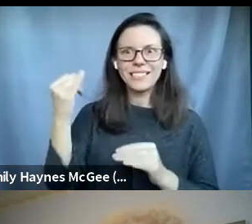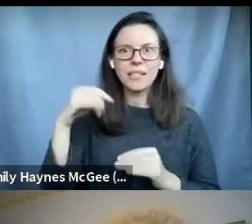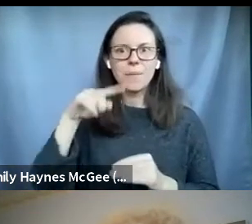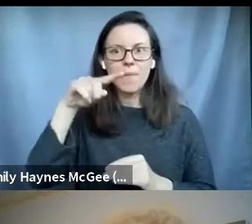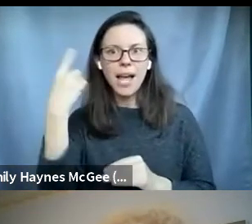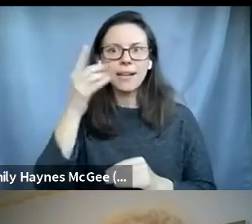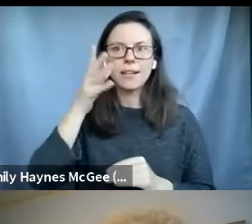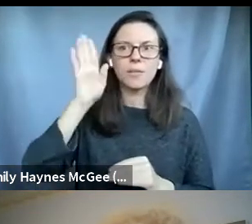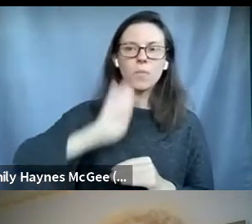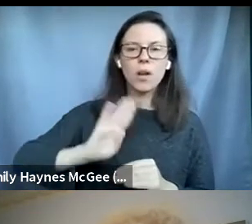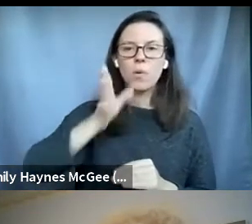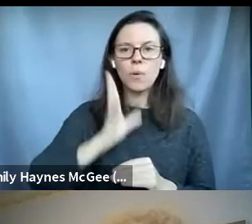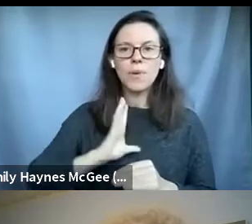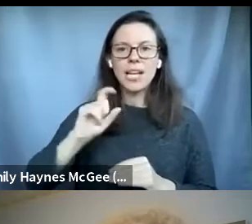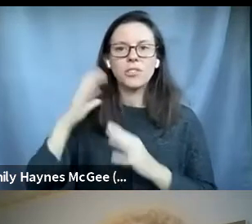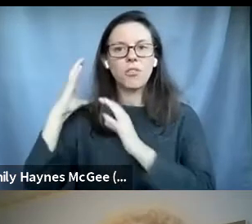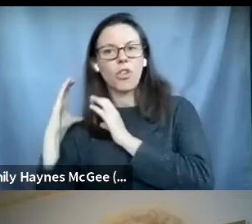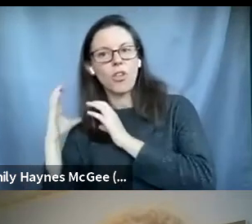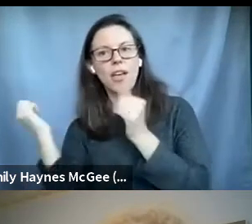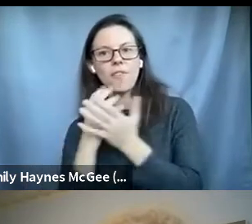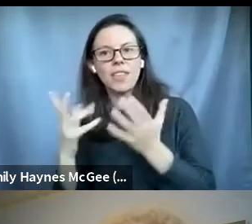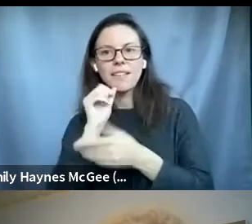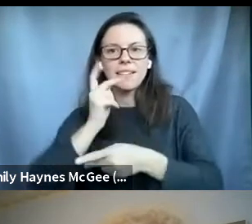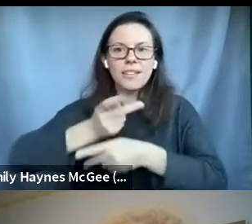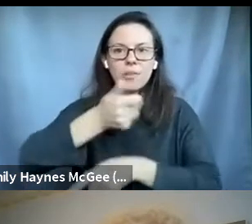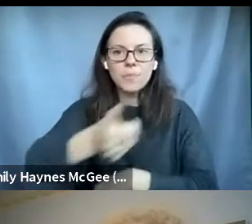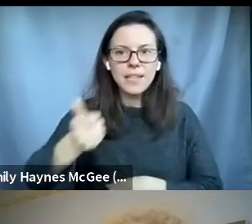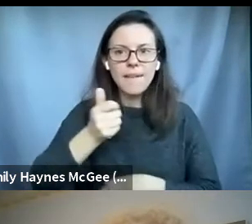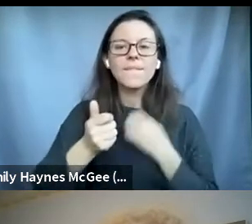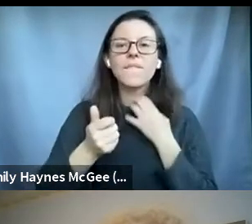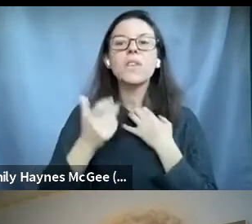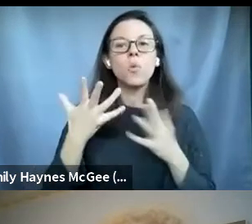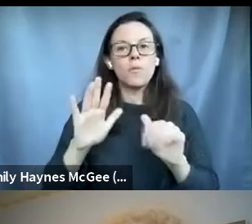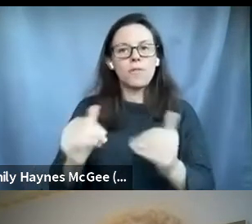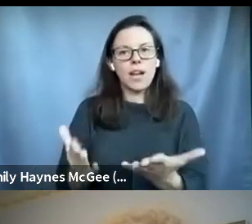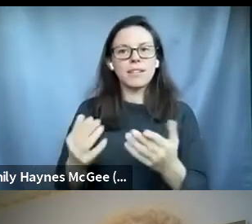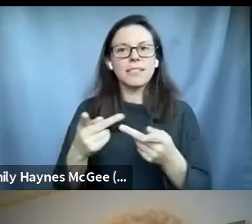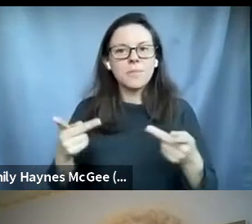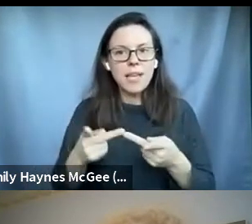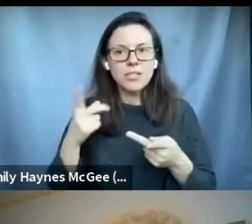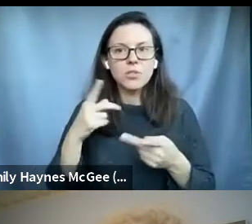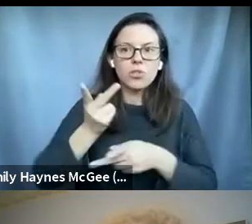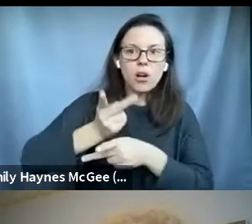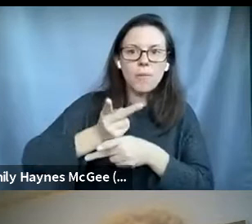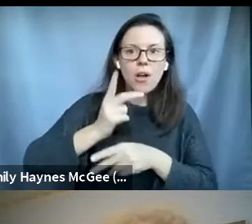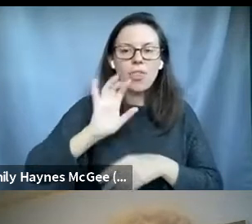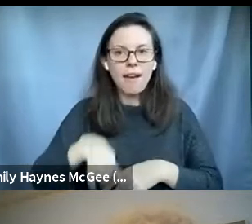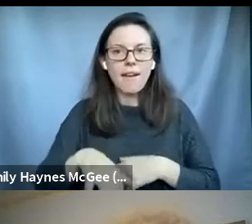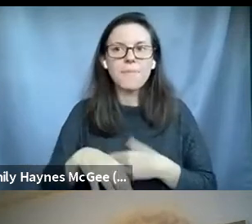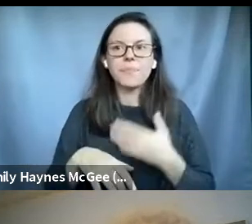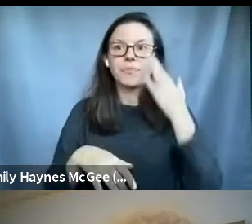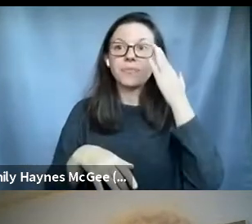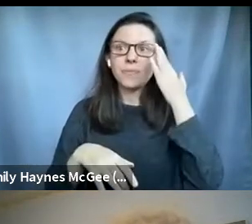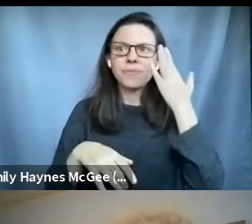a space to talk about that and talk about what that looks like and how we can utilize